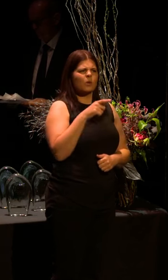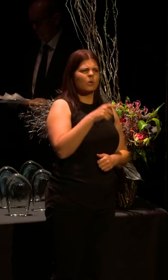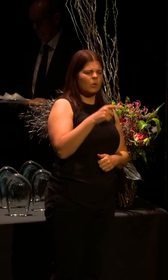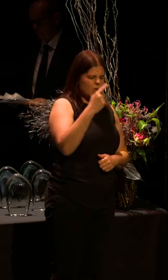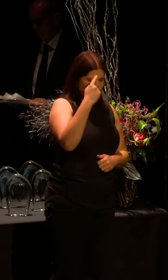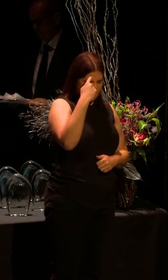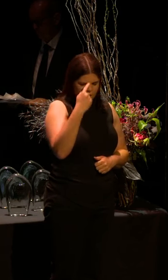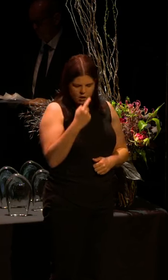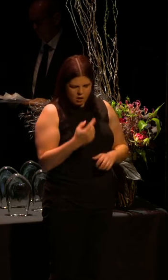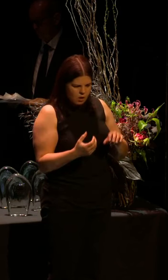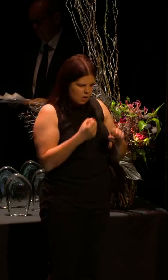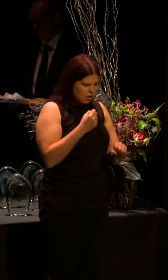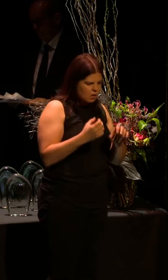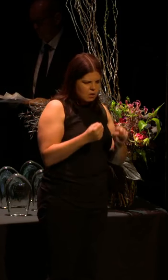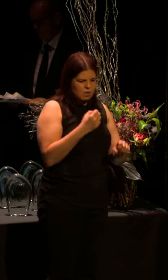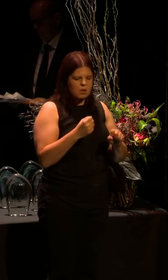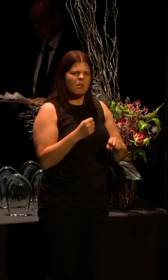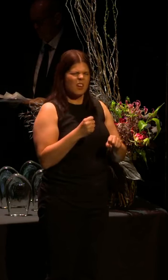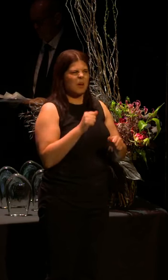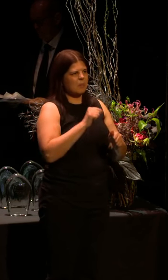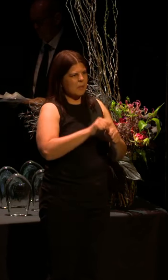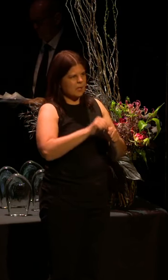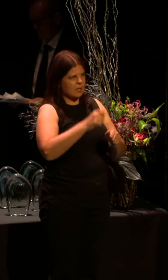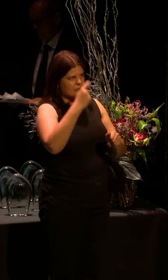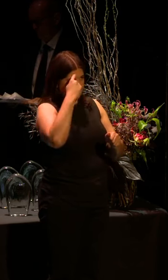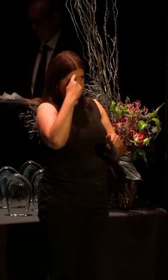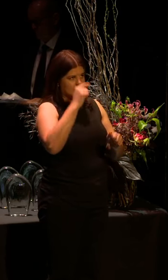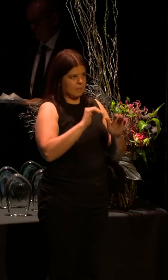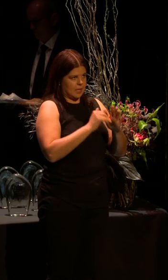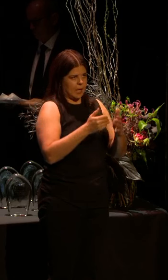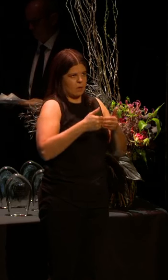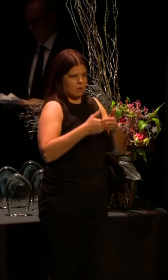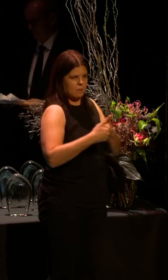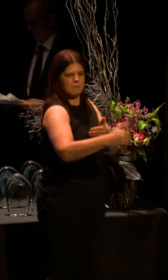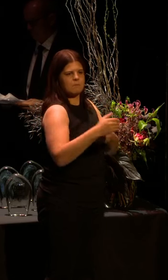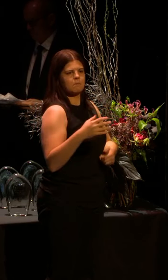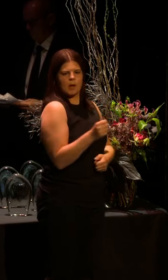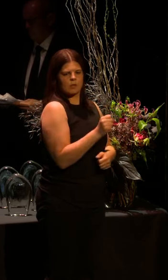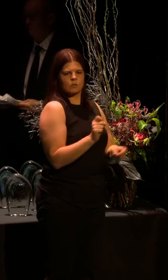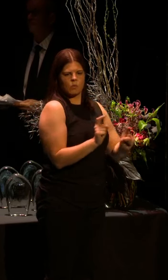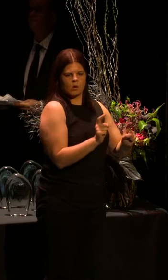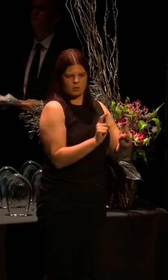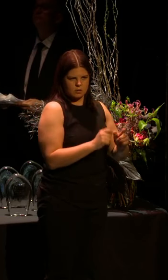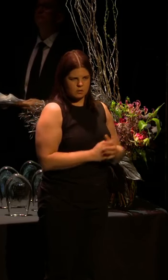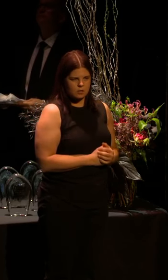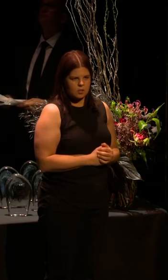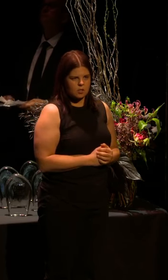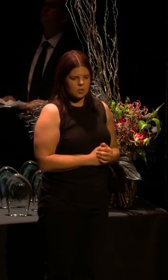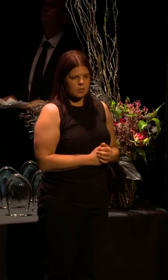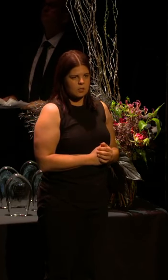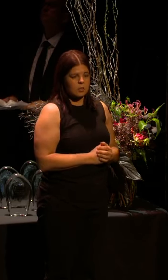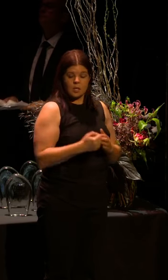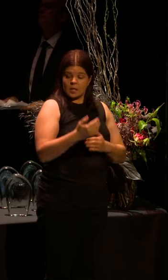but create the legacy of what must be done. For our future is only as good as our history.